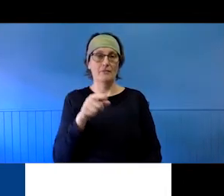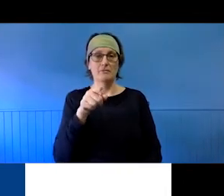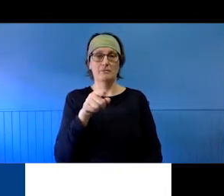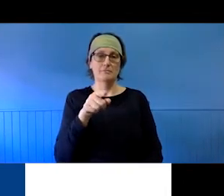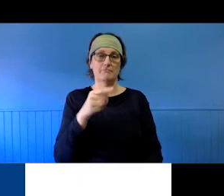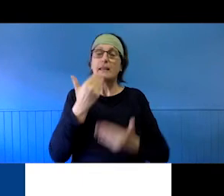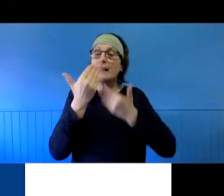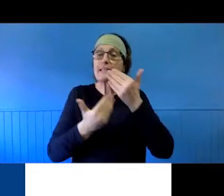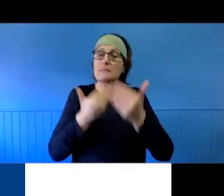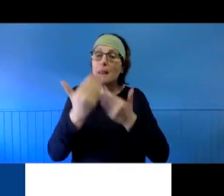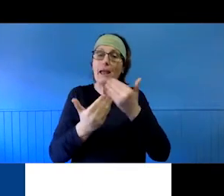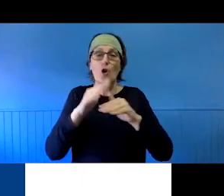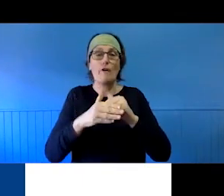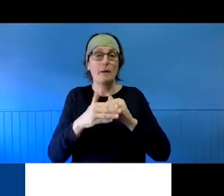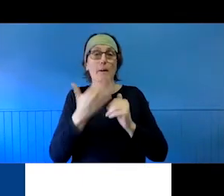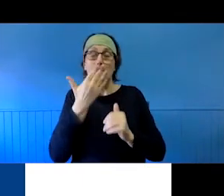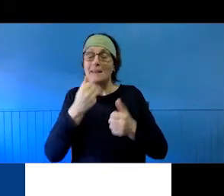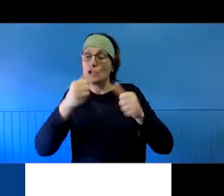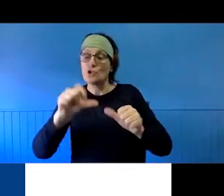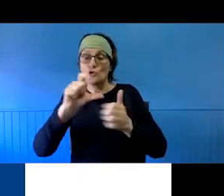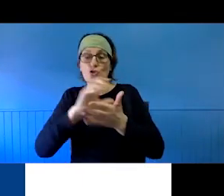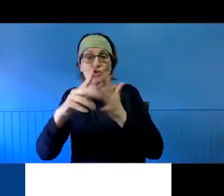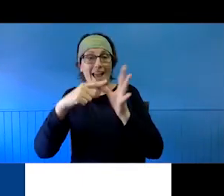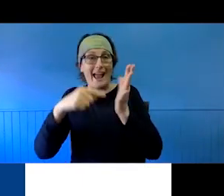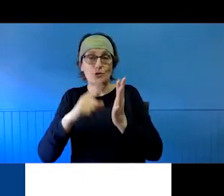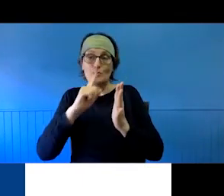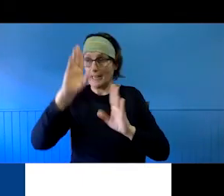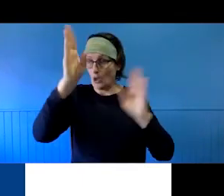"Let's use the chat area to say 'hello' while we prepare to start."